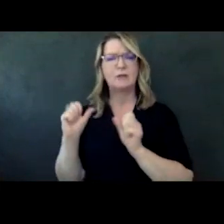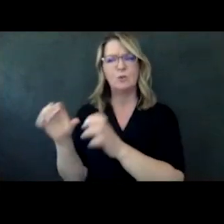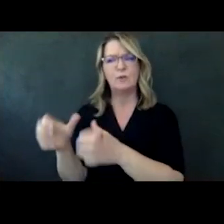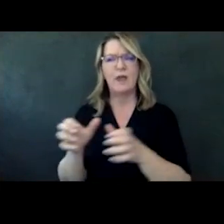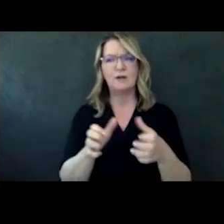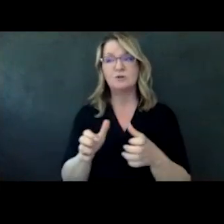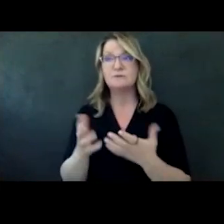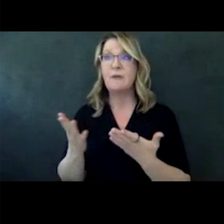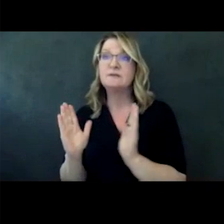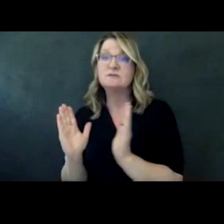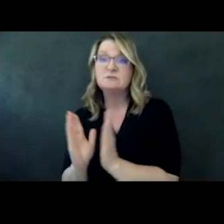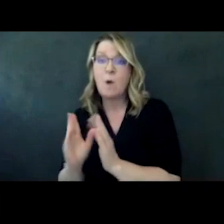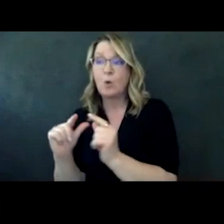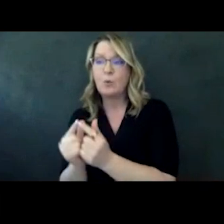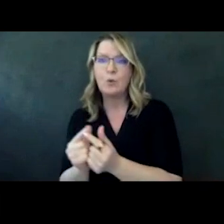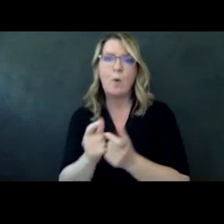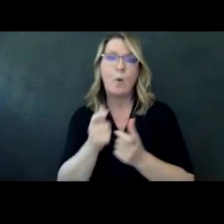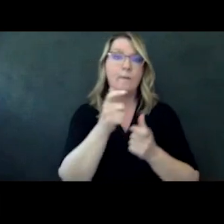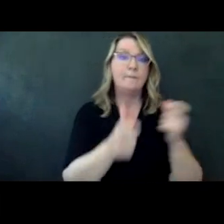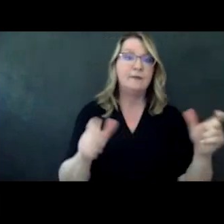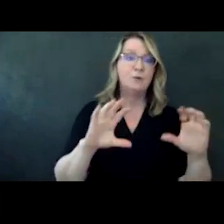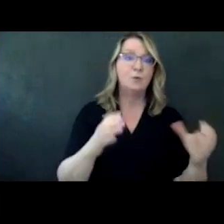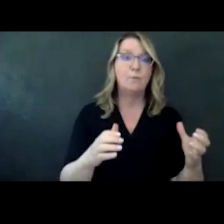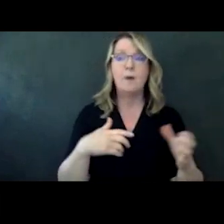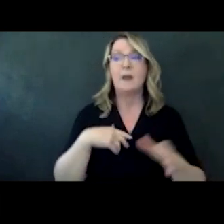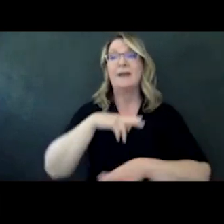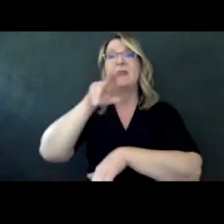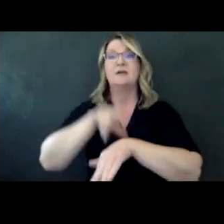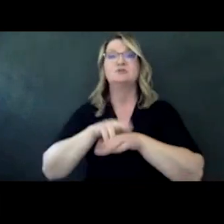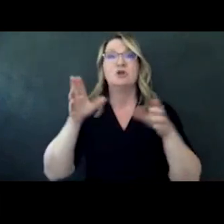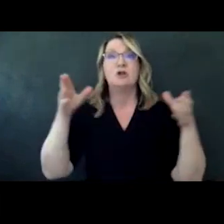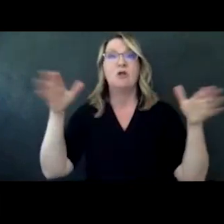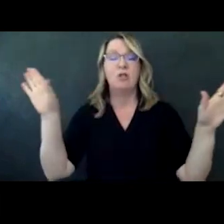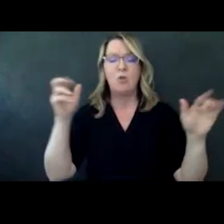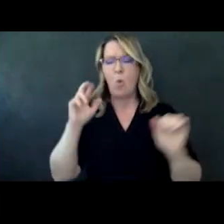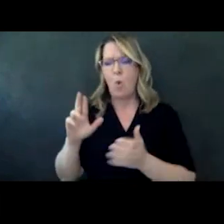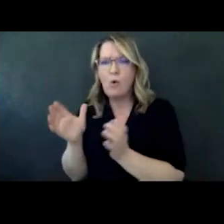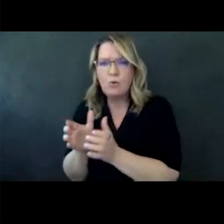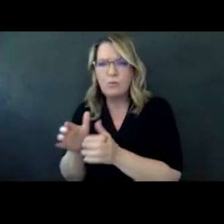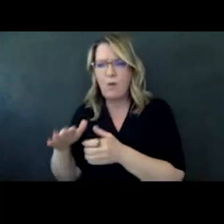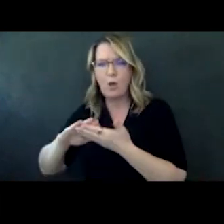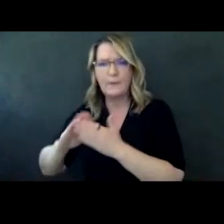local versus nationwide employers, employers who are in similar industries, and so on. The largest